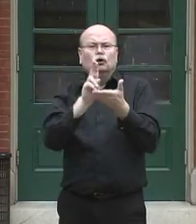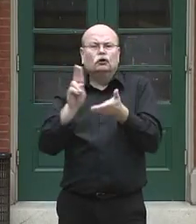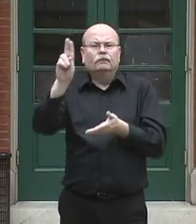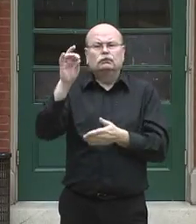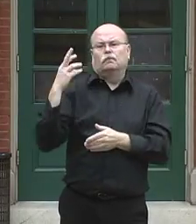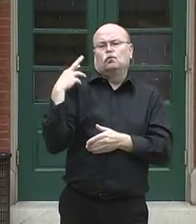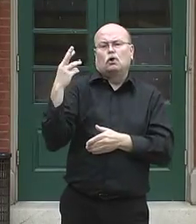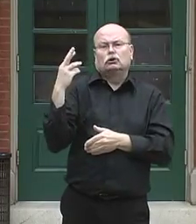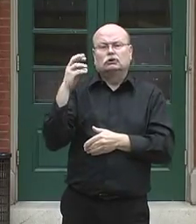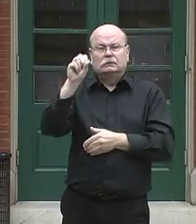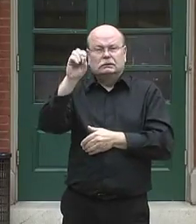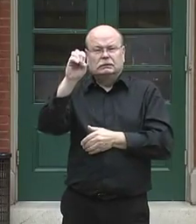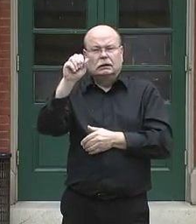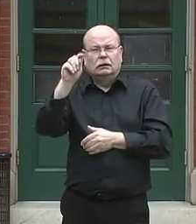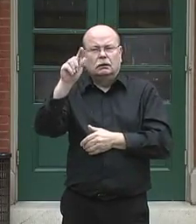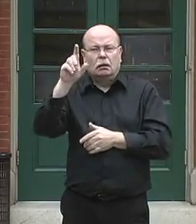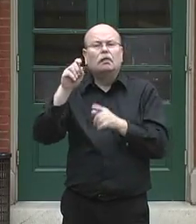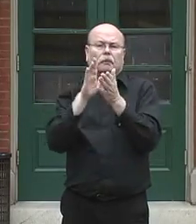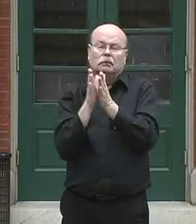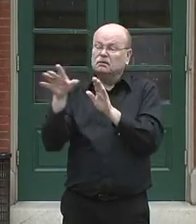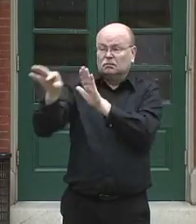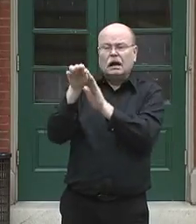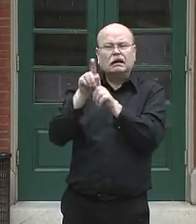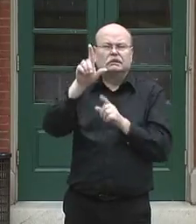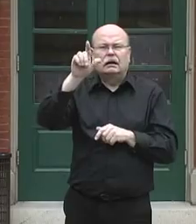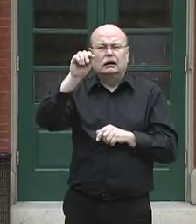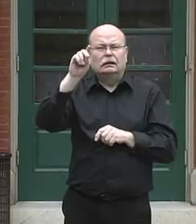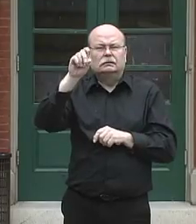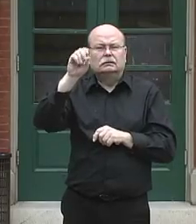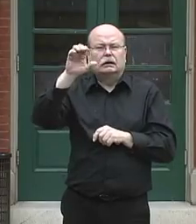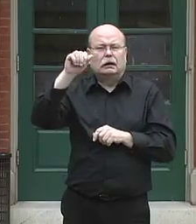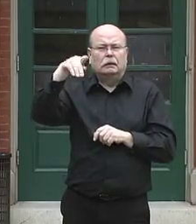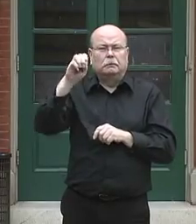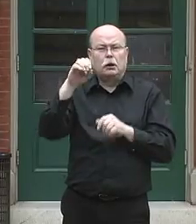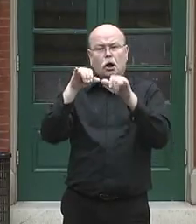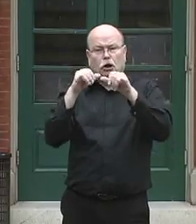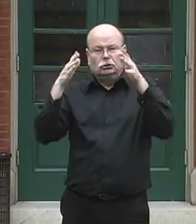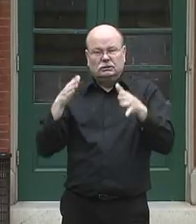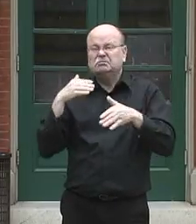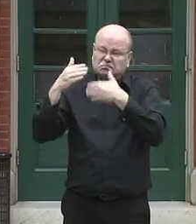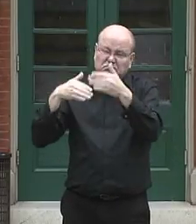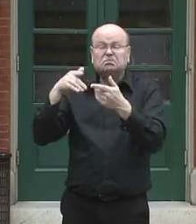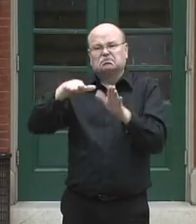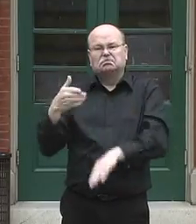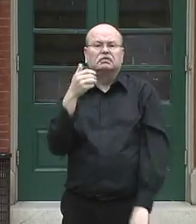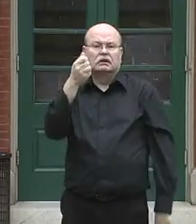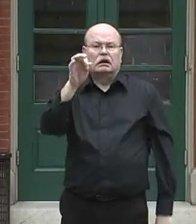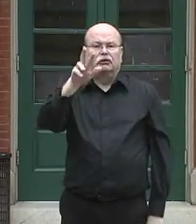Instead, he worked at the University of Washington in Seattle as a landscape architect.